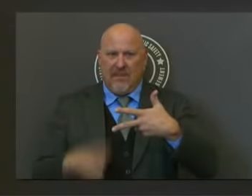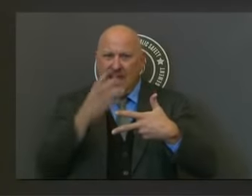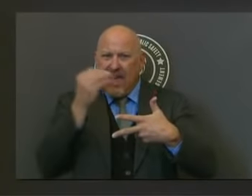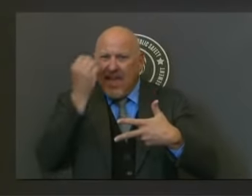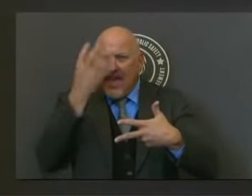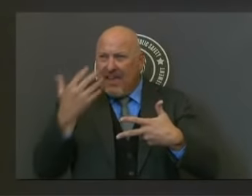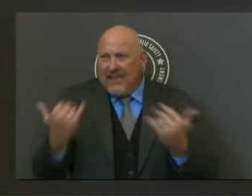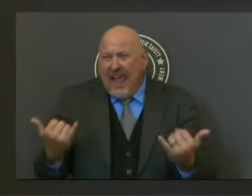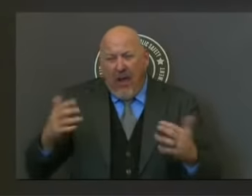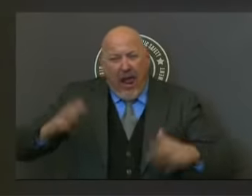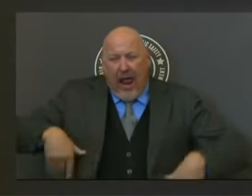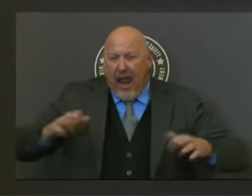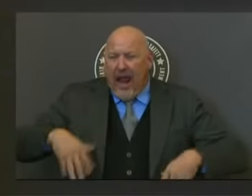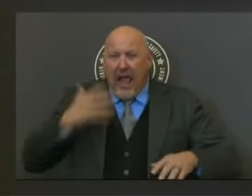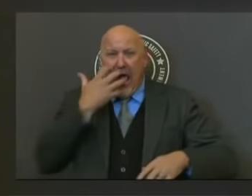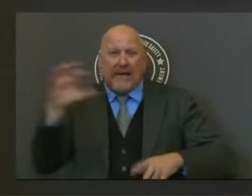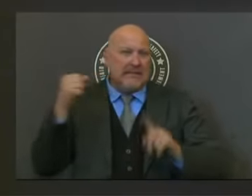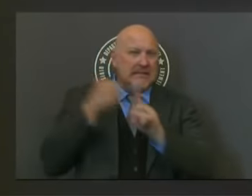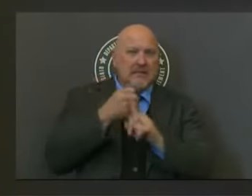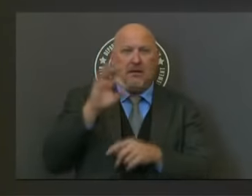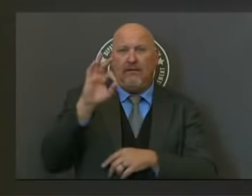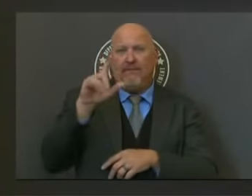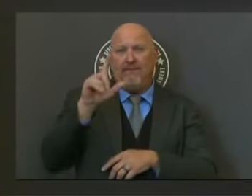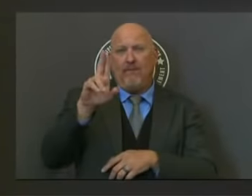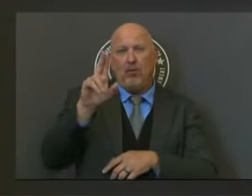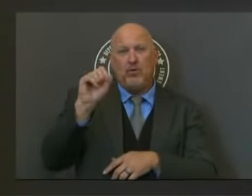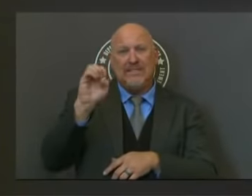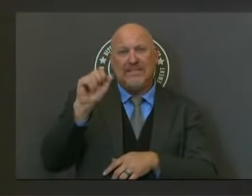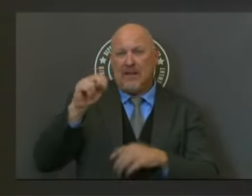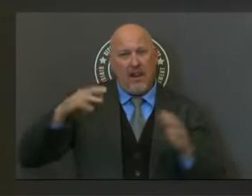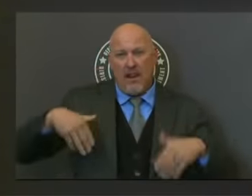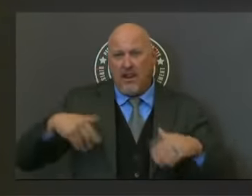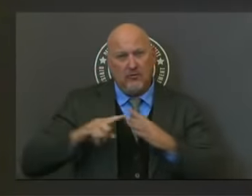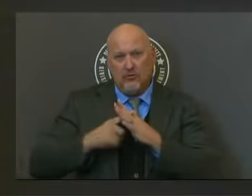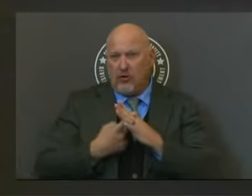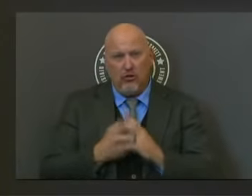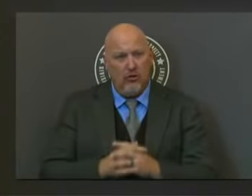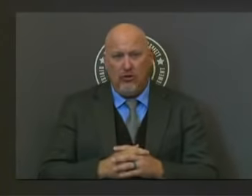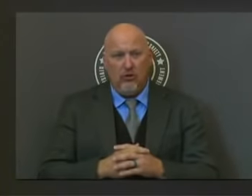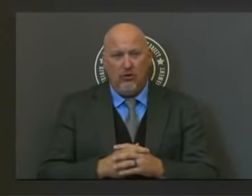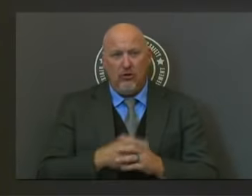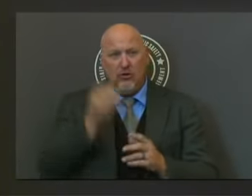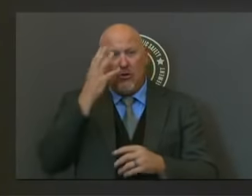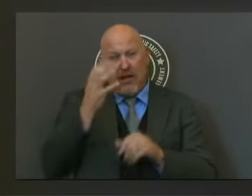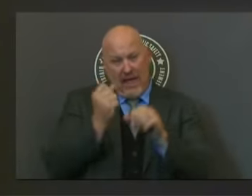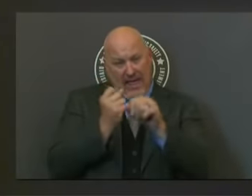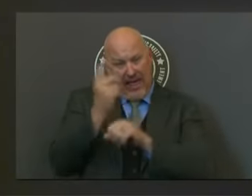hospitals at baseline